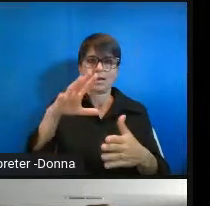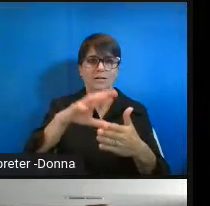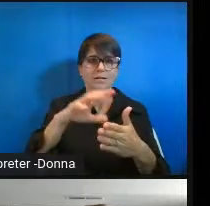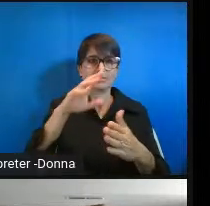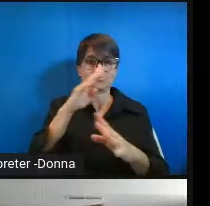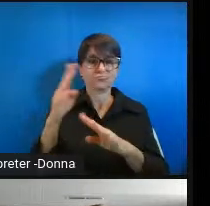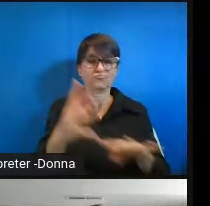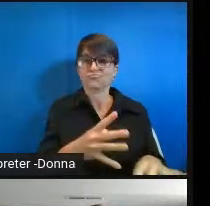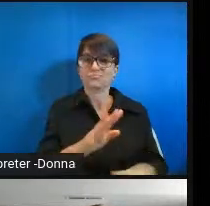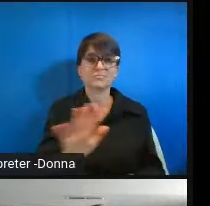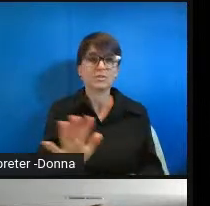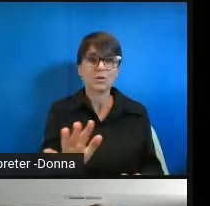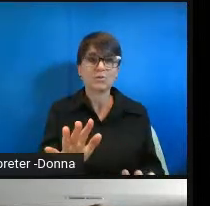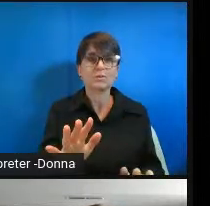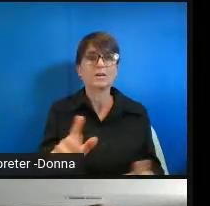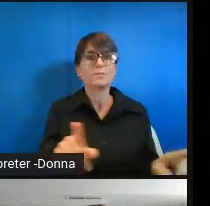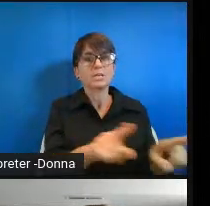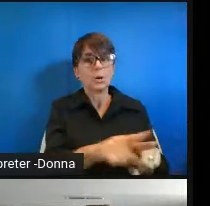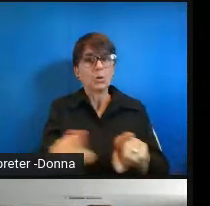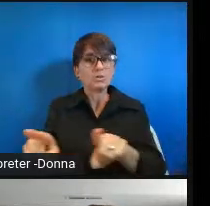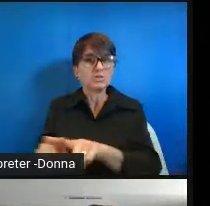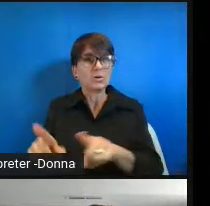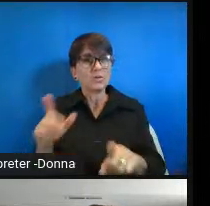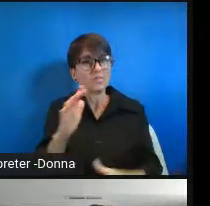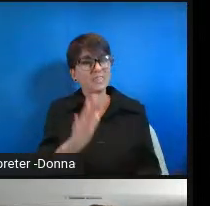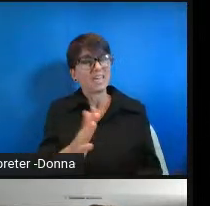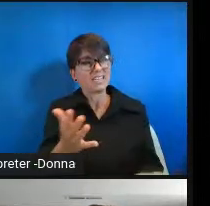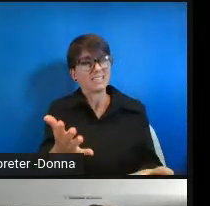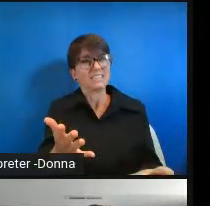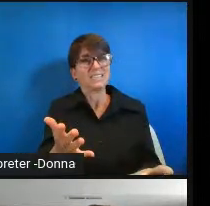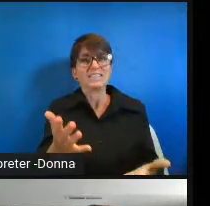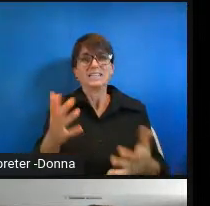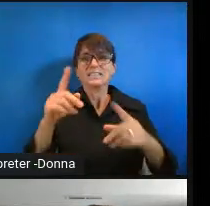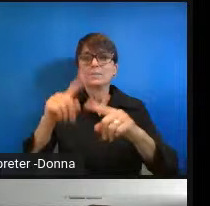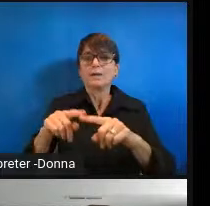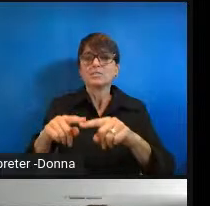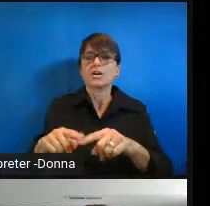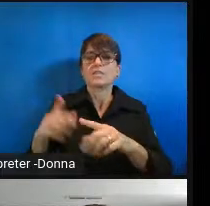clicking the backdrop of this native element does not dismiss the Dialog .